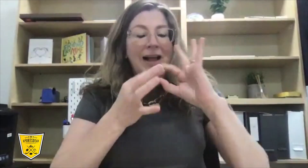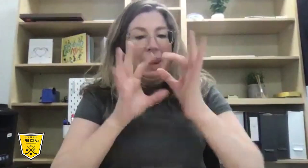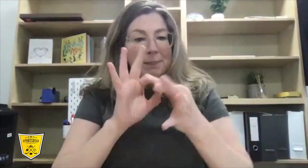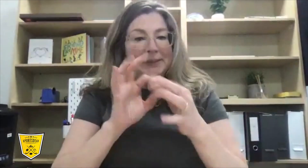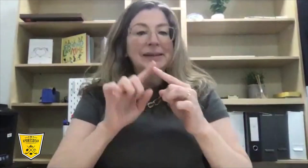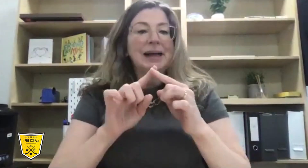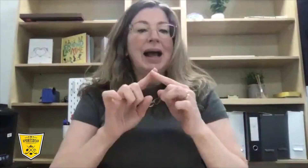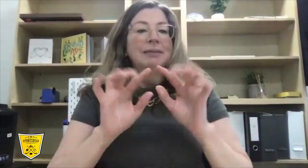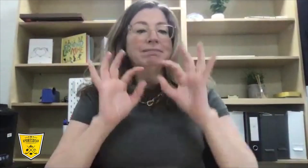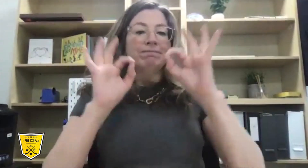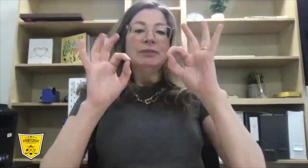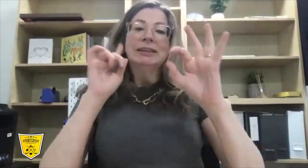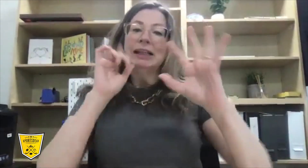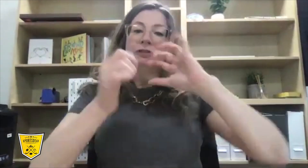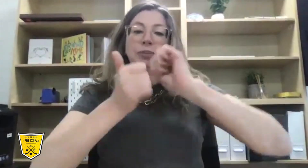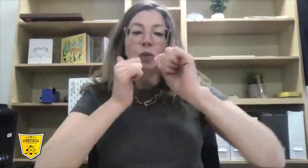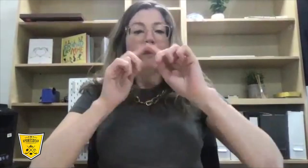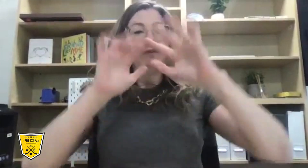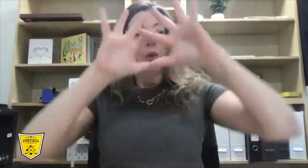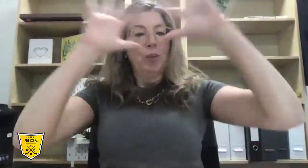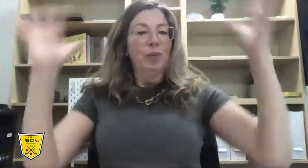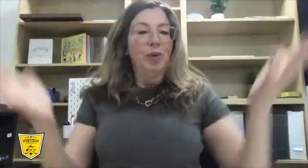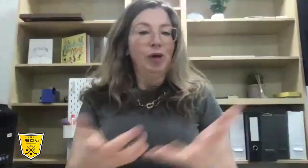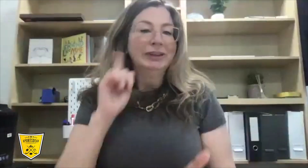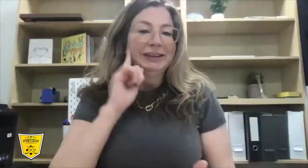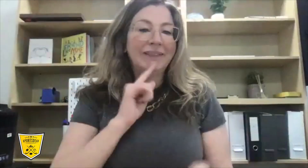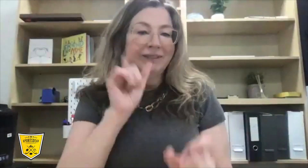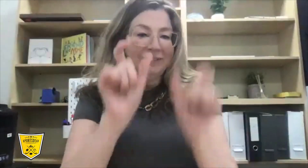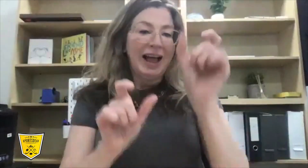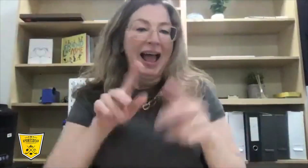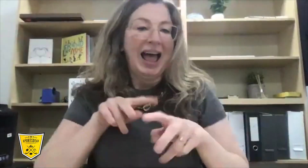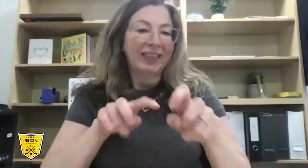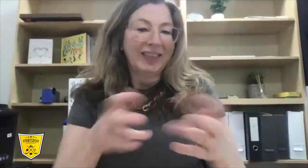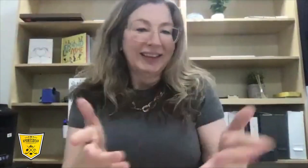better Deaf Sports for the world and Deaf athletes.